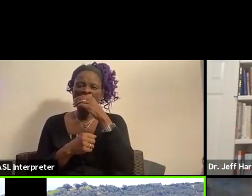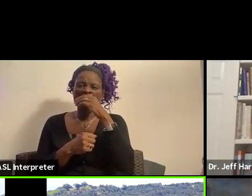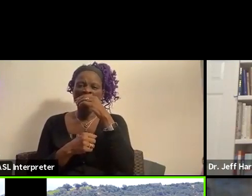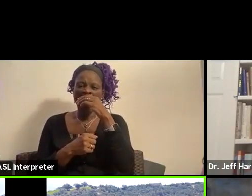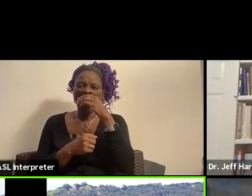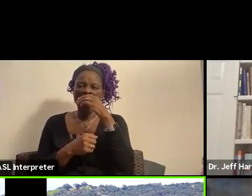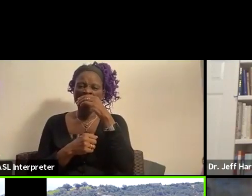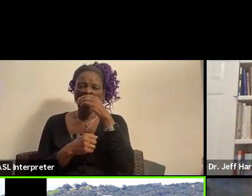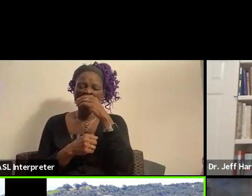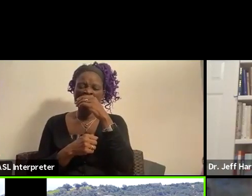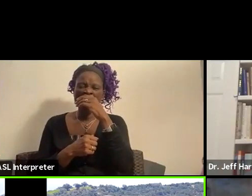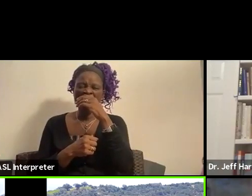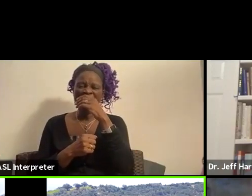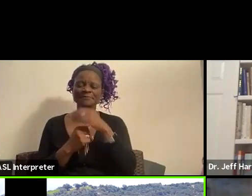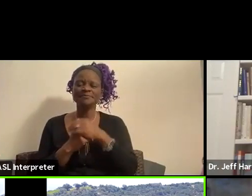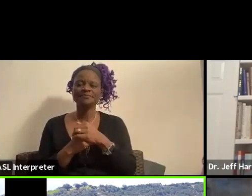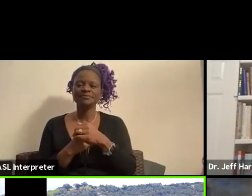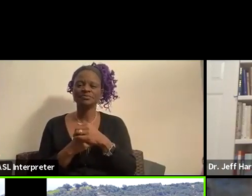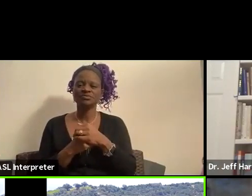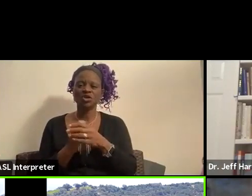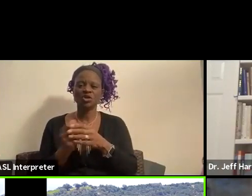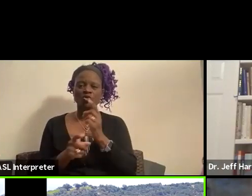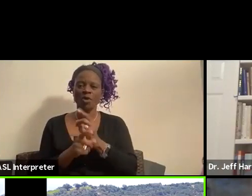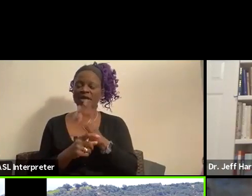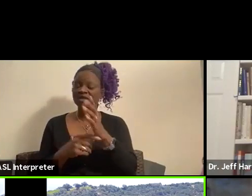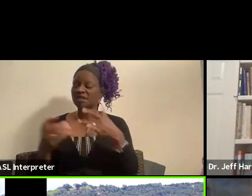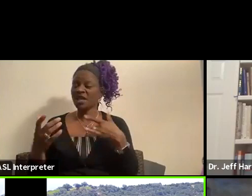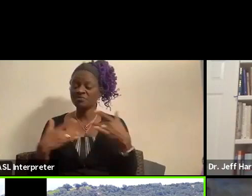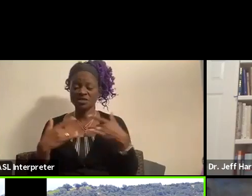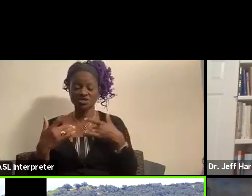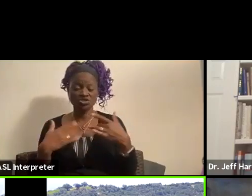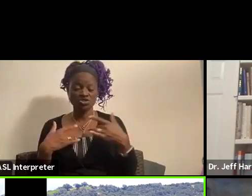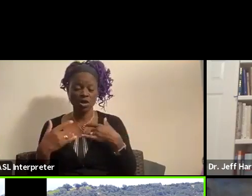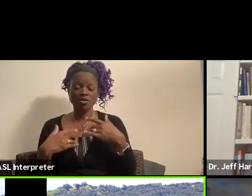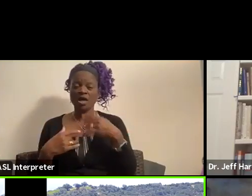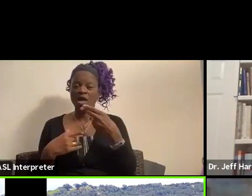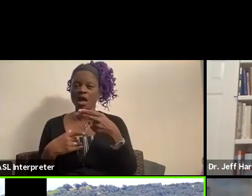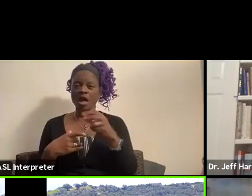they're concerned that we are not going to get our high schools open soon enough.